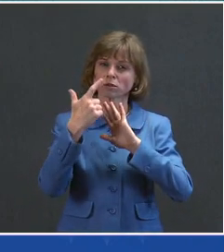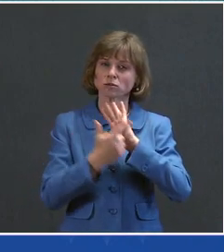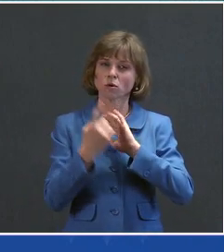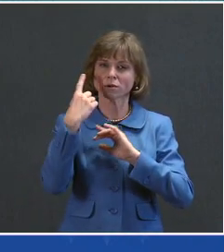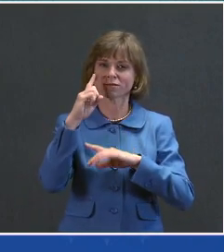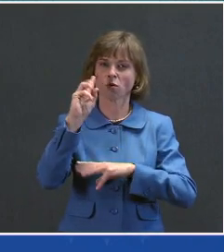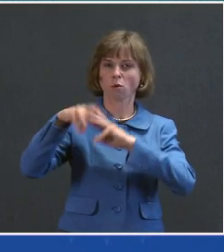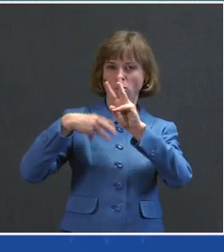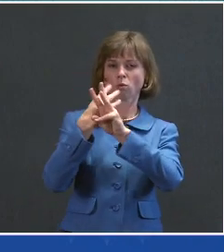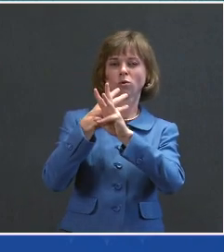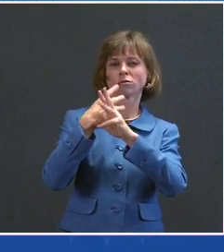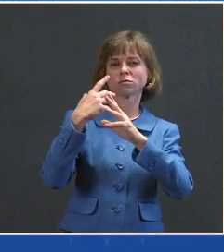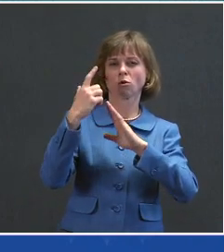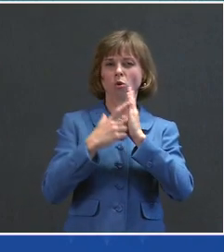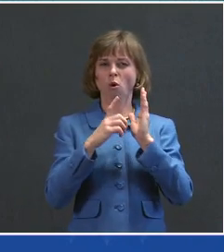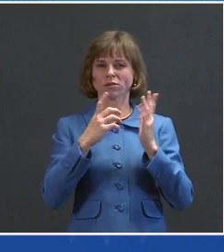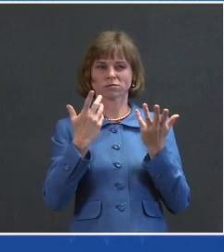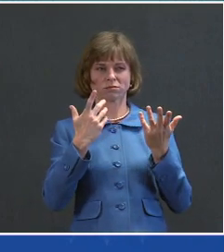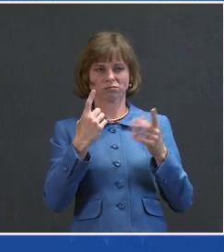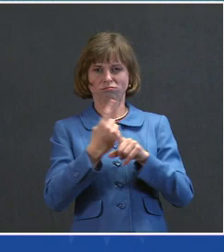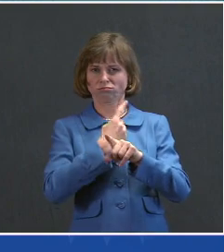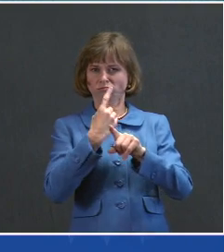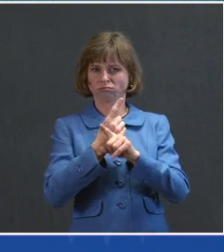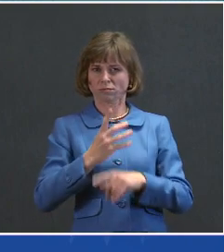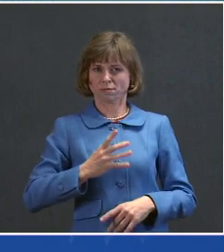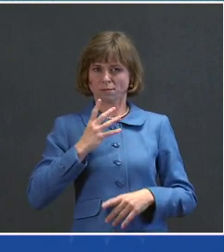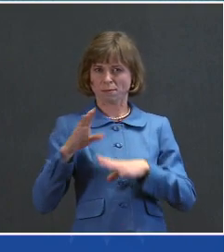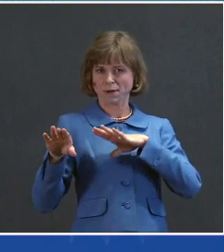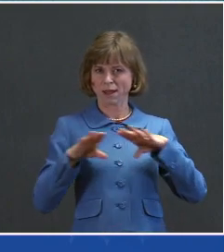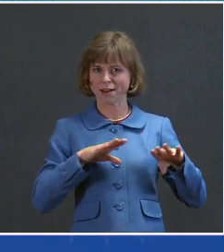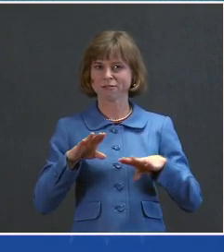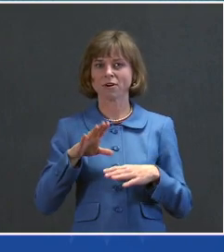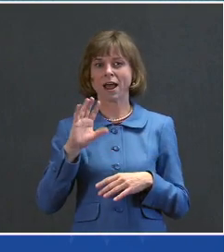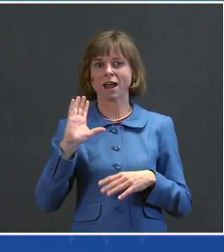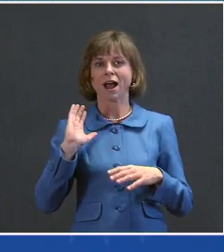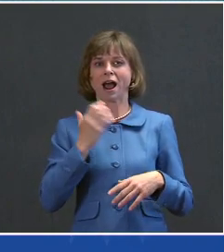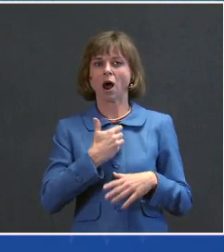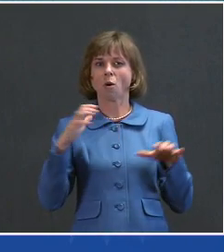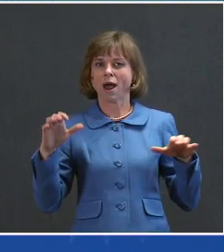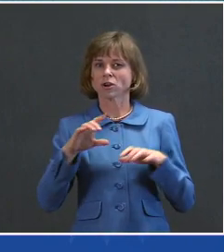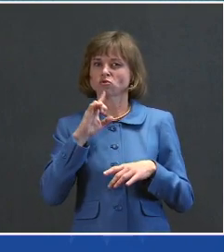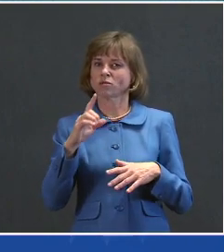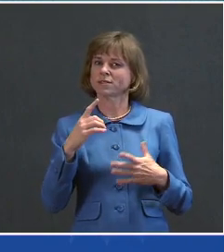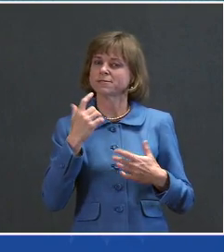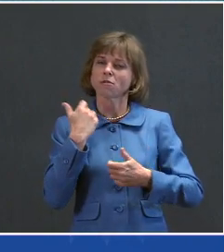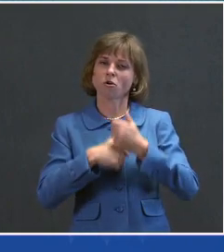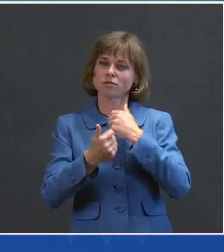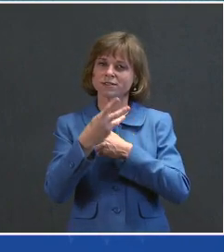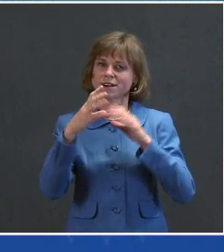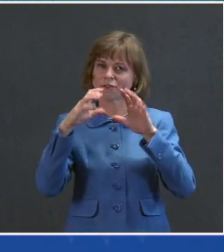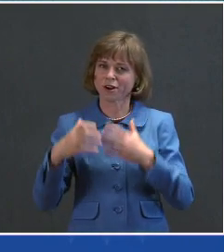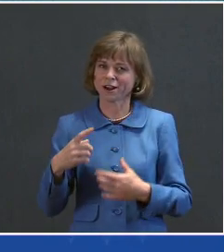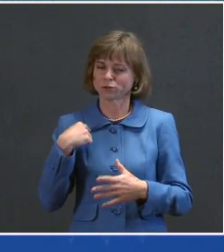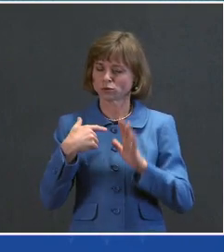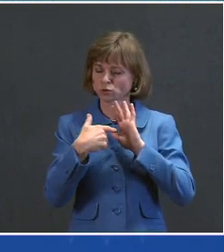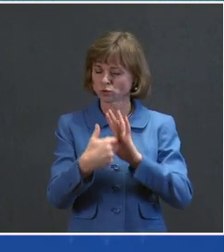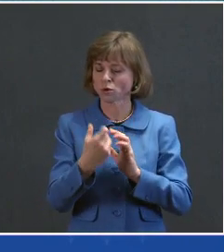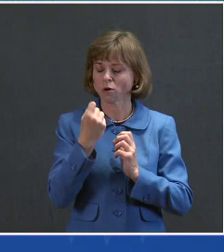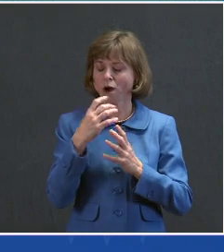And our actions today fall into a number of categories and reflect a whole-of-government response. We are also working with Congress